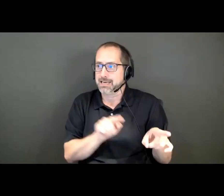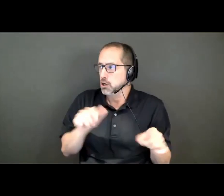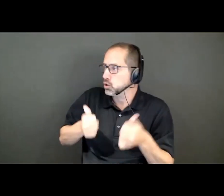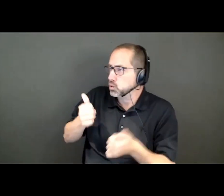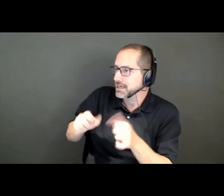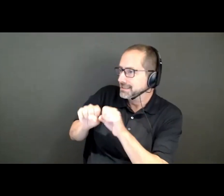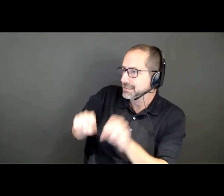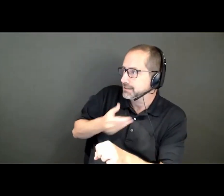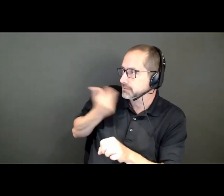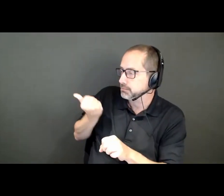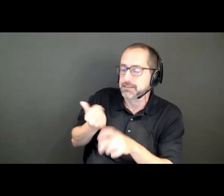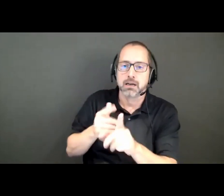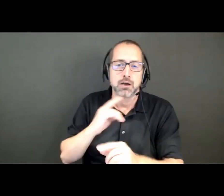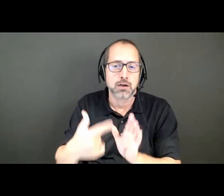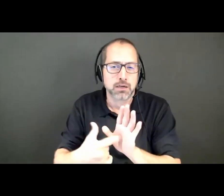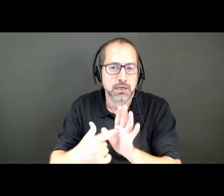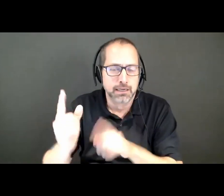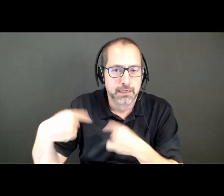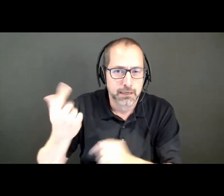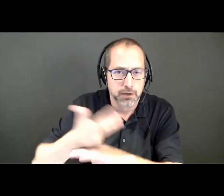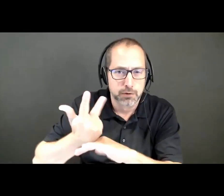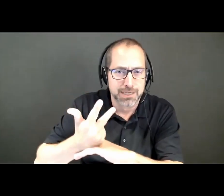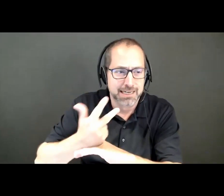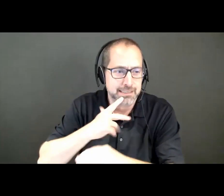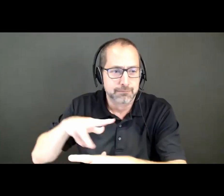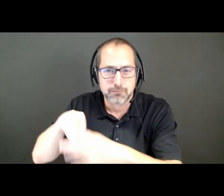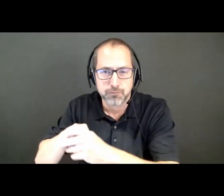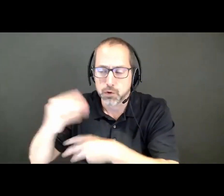three days I was participating in the World Rehabilitation Alliance, and one of the works